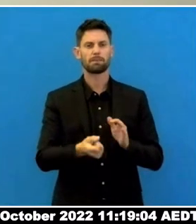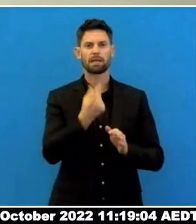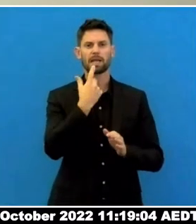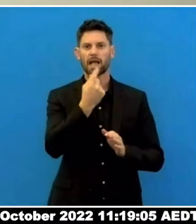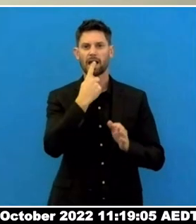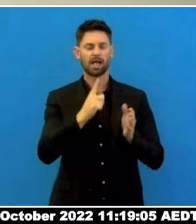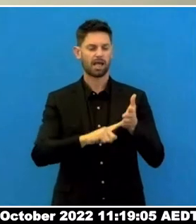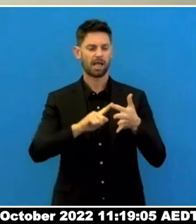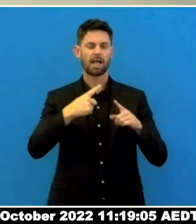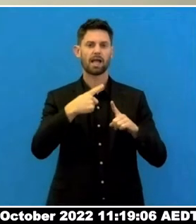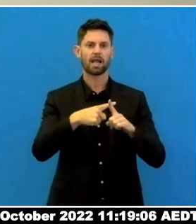to help me sleep."